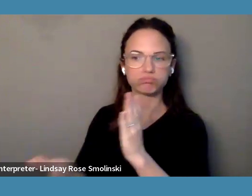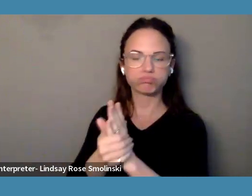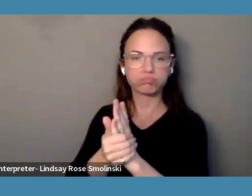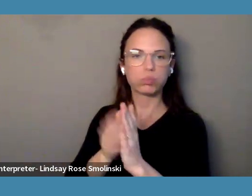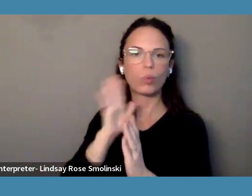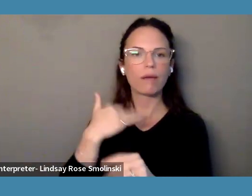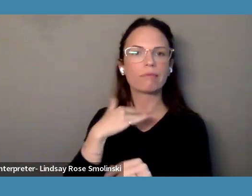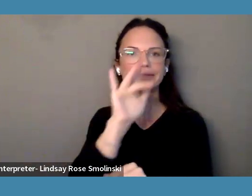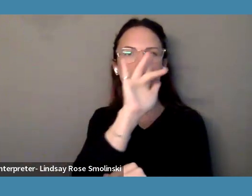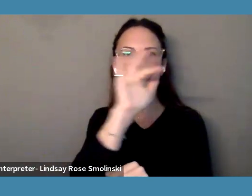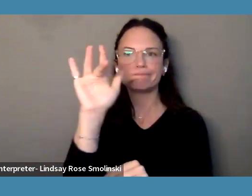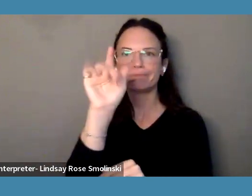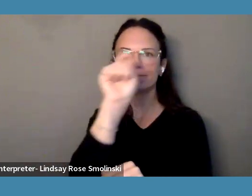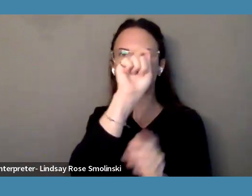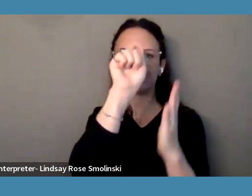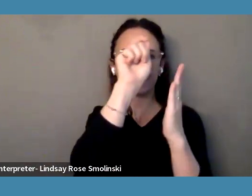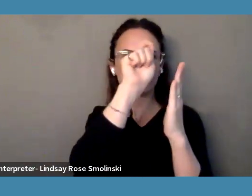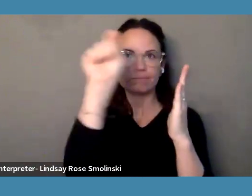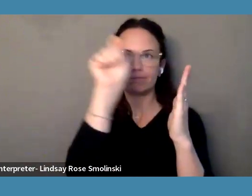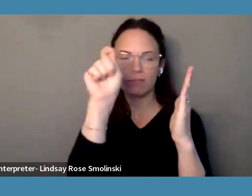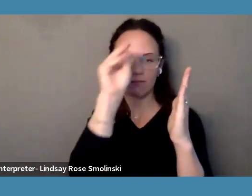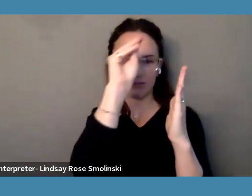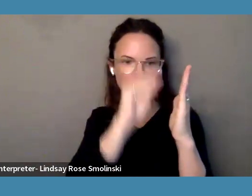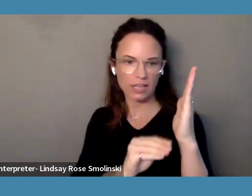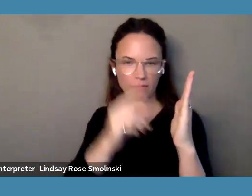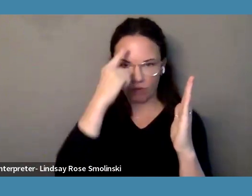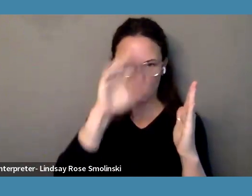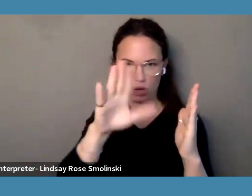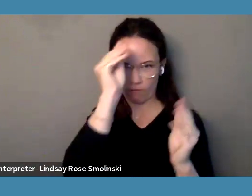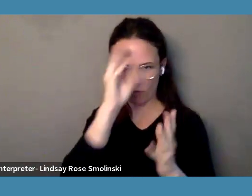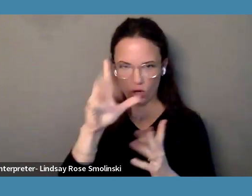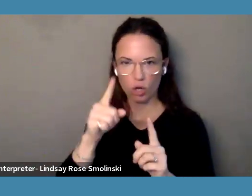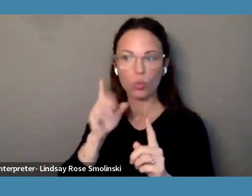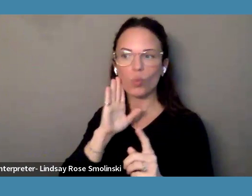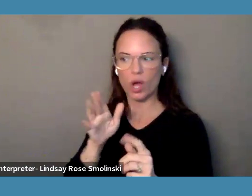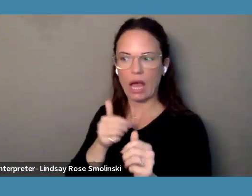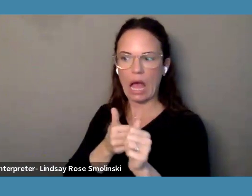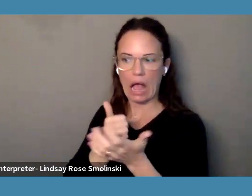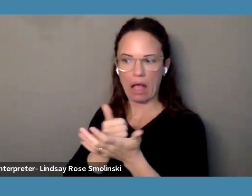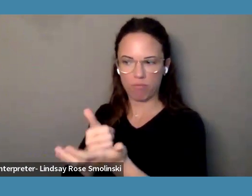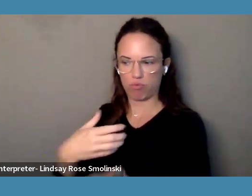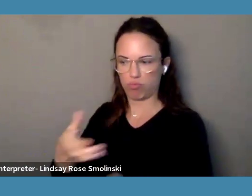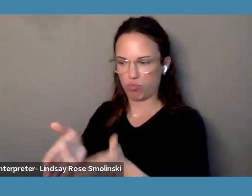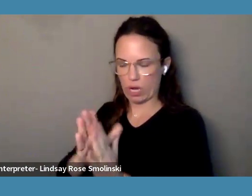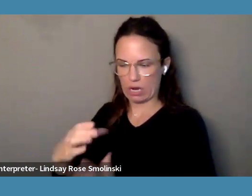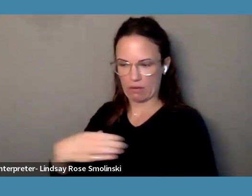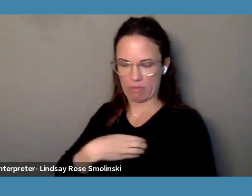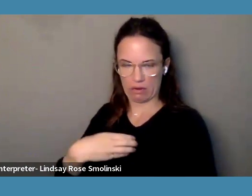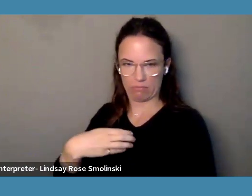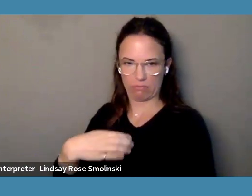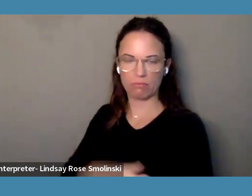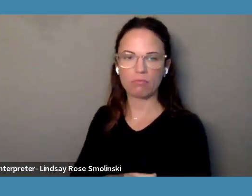which can be used to request the appeal and it will guide you in supplying all the information you need to, and should contain the name